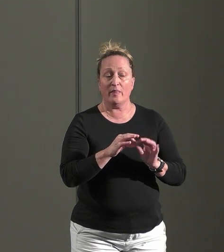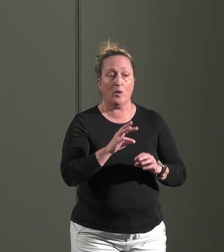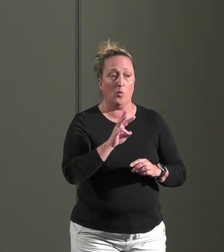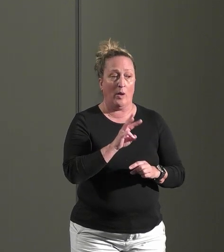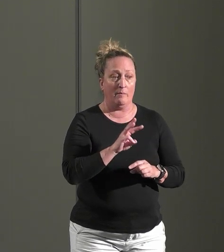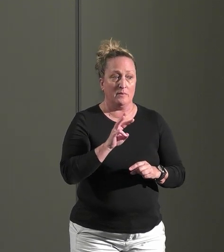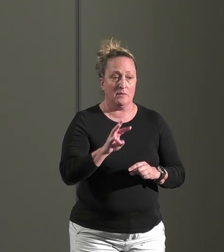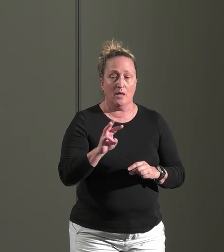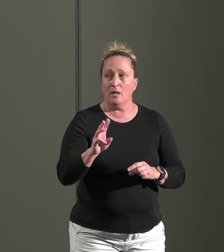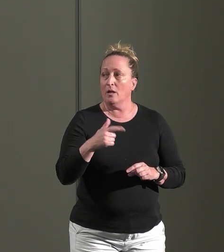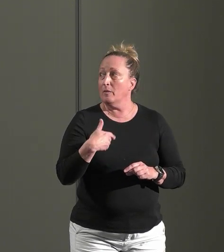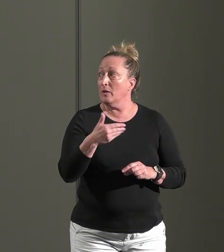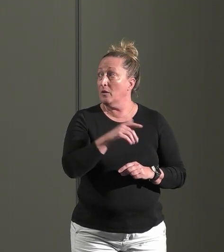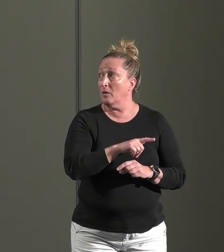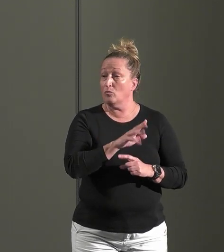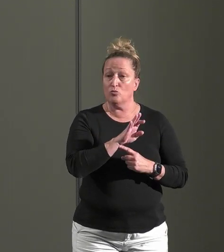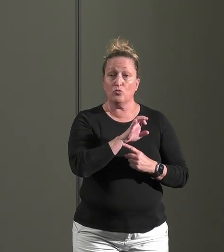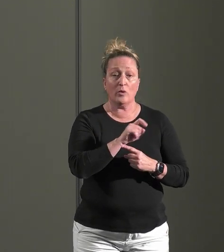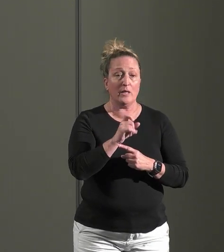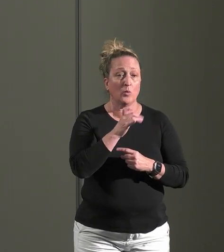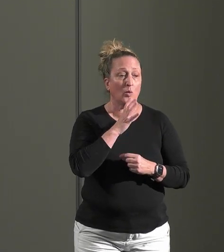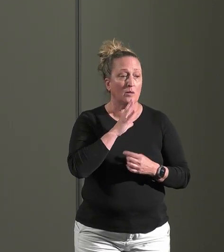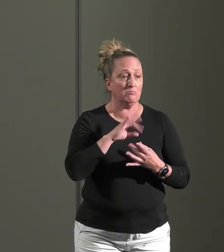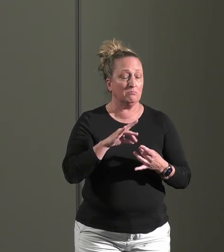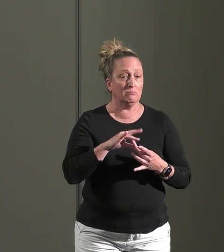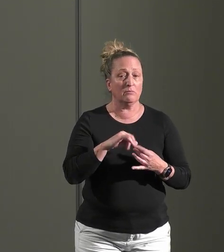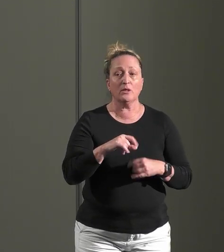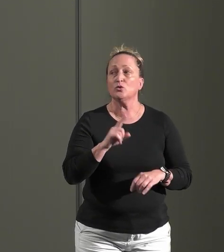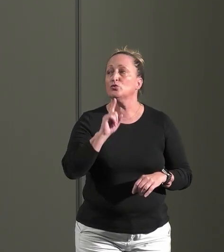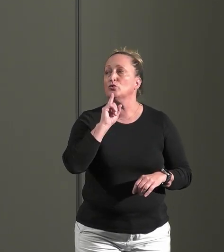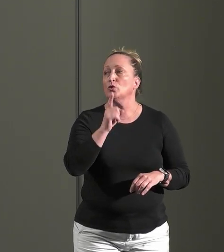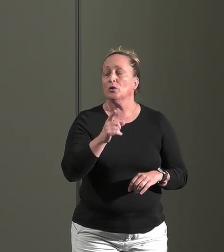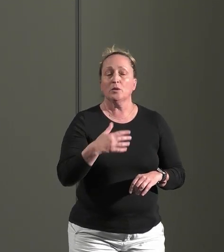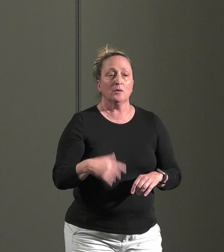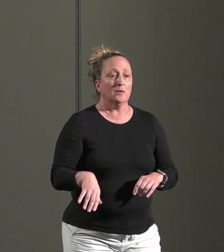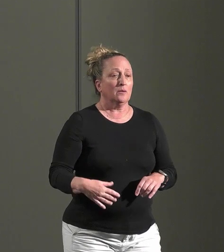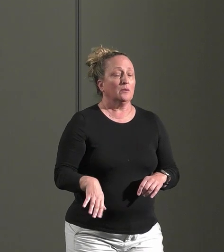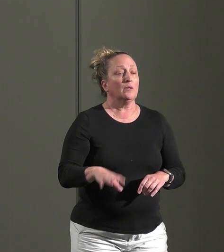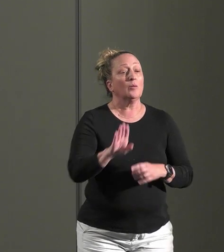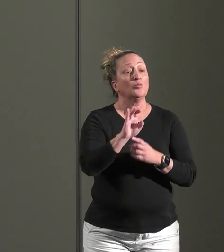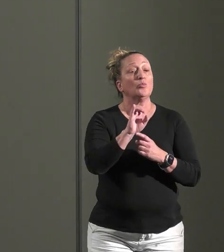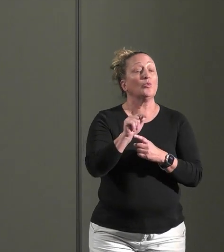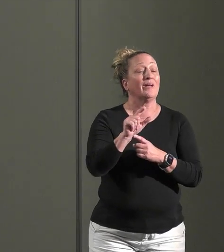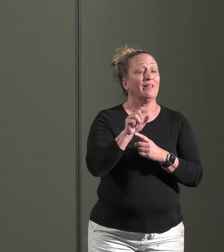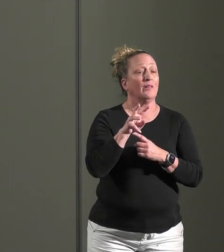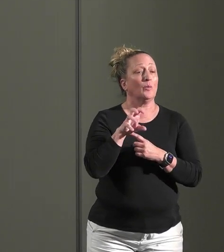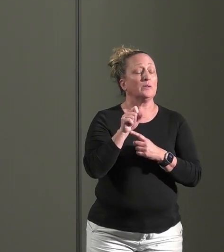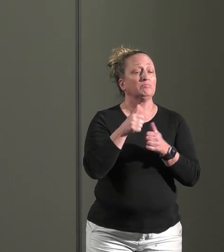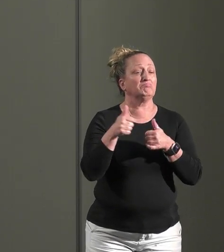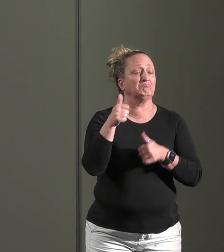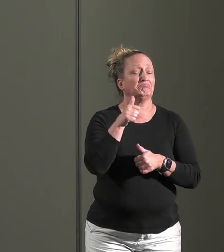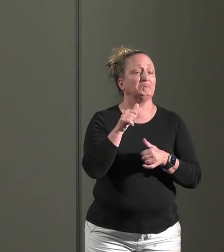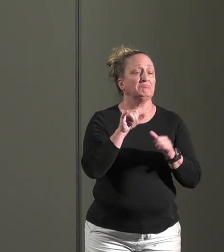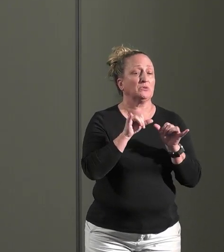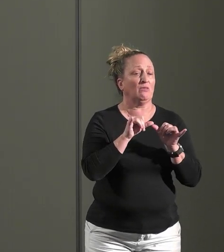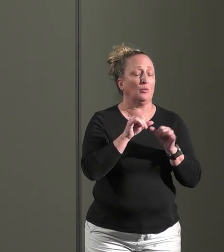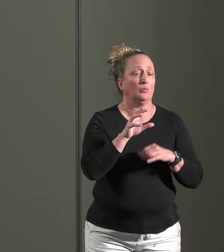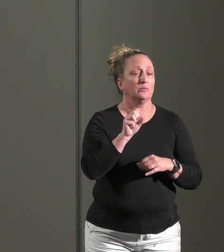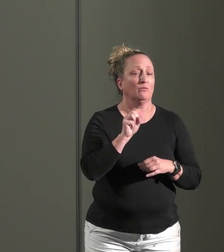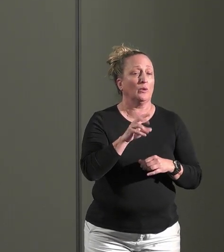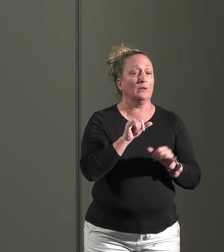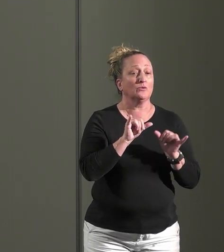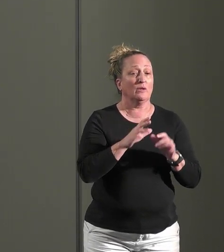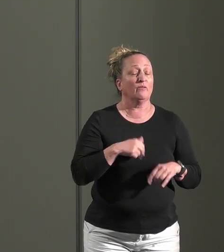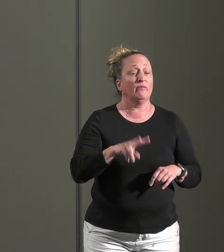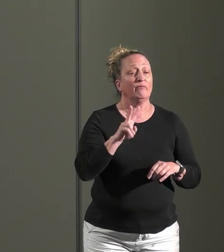with Brett Lewis you want to say some words. >> BRETT: I'm Brett Lewis I'm the senior and